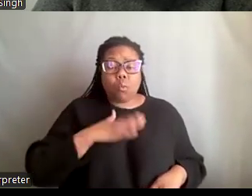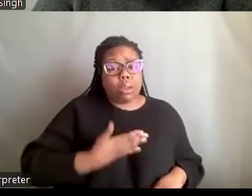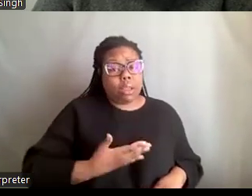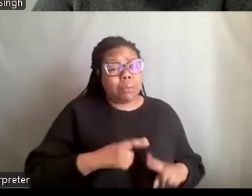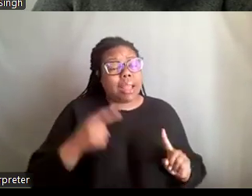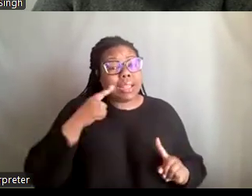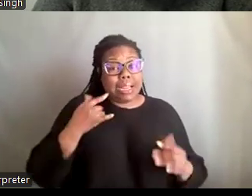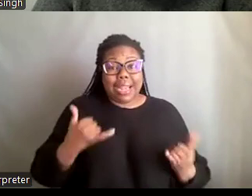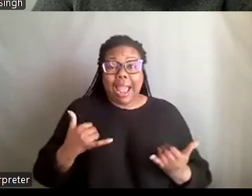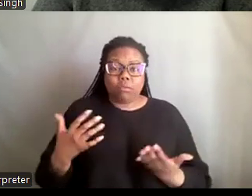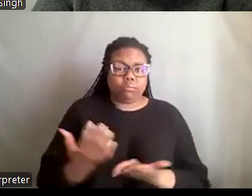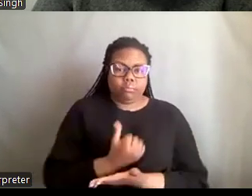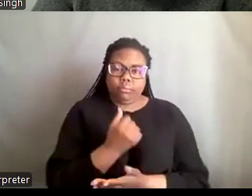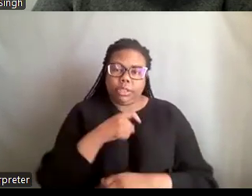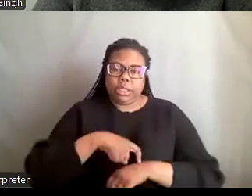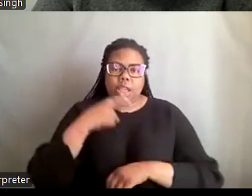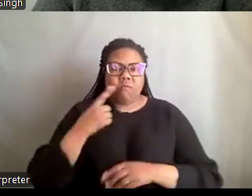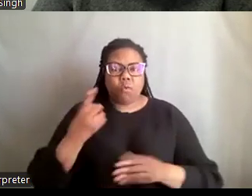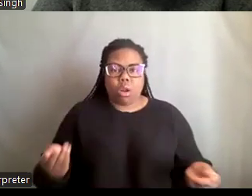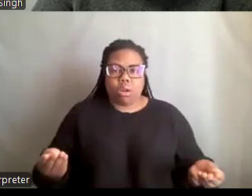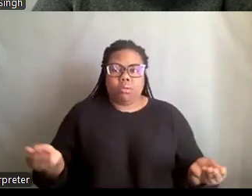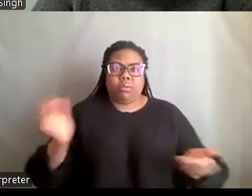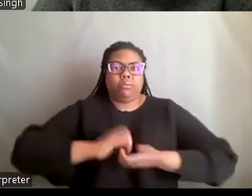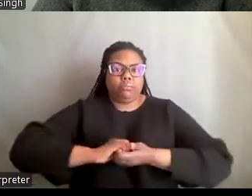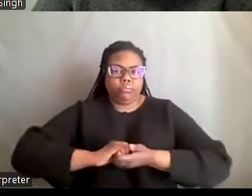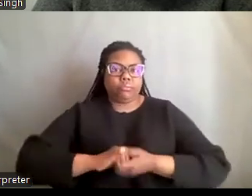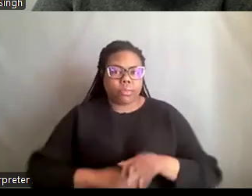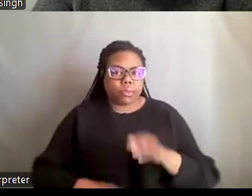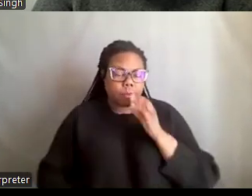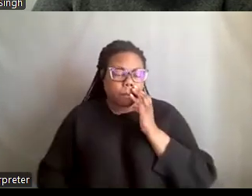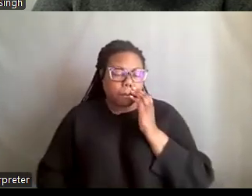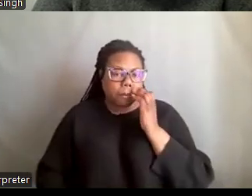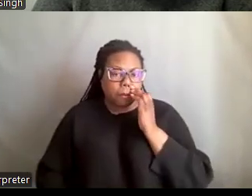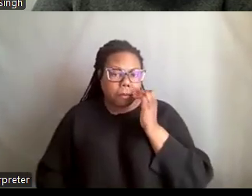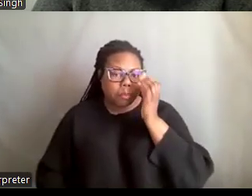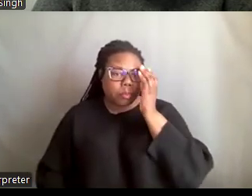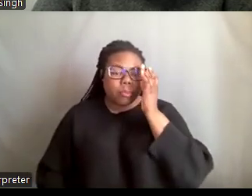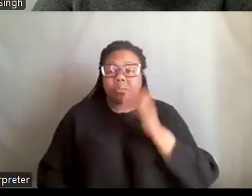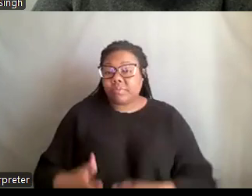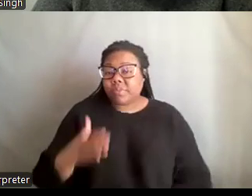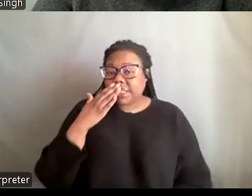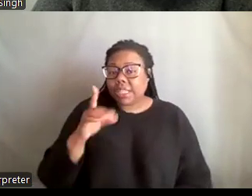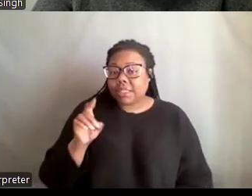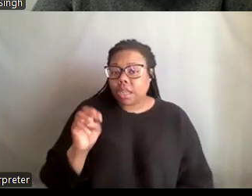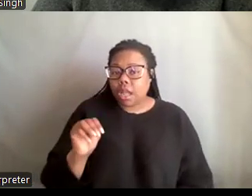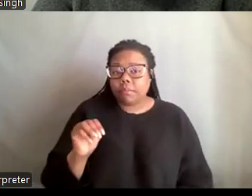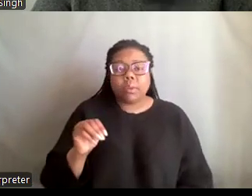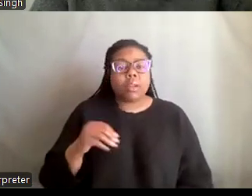be understanding disability or not being willing to. I think now is the town for solidarity across our movements.